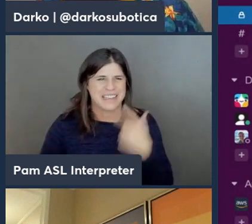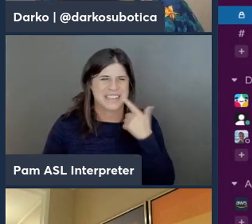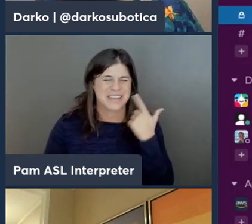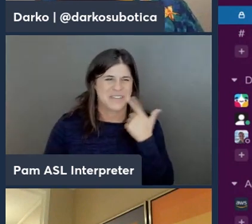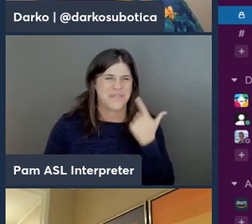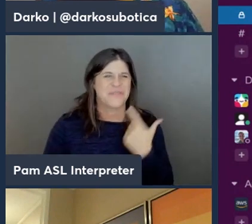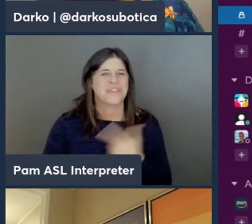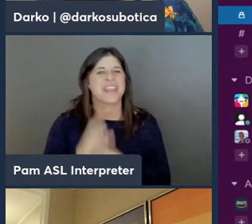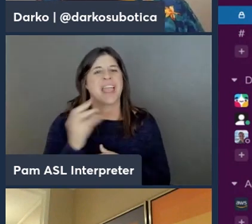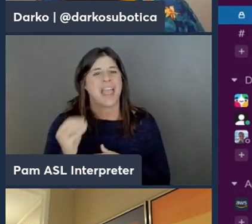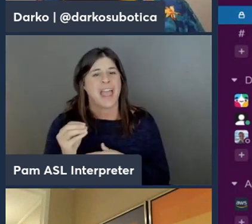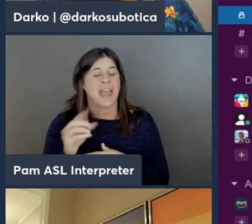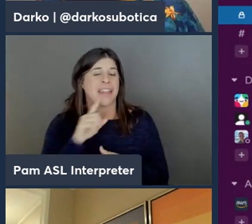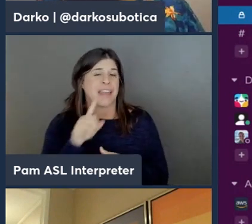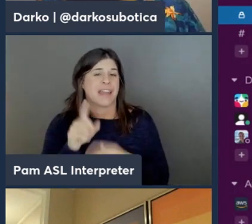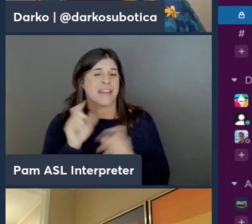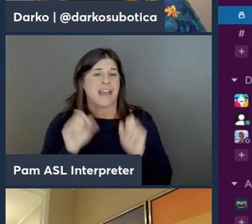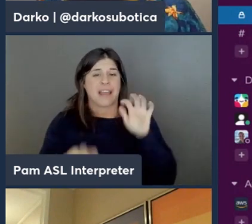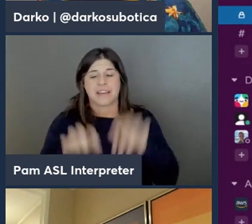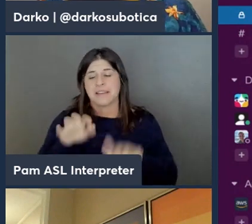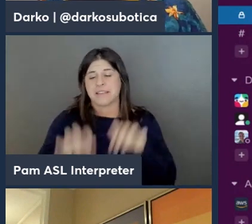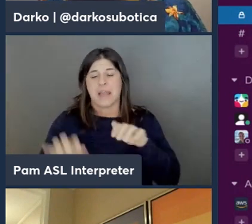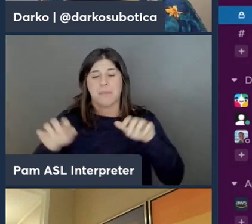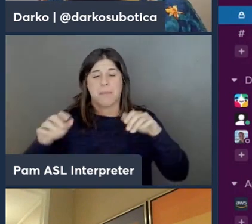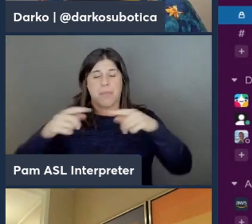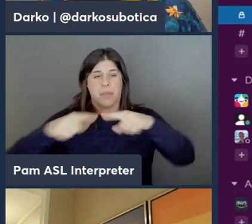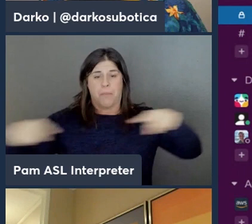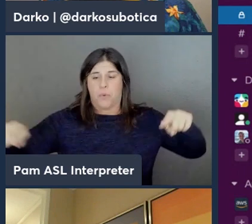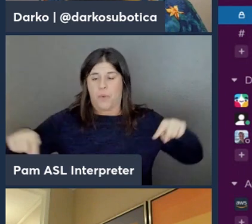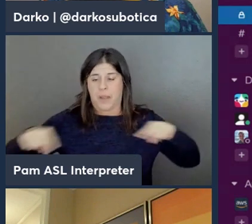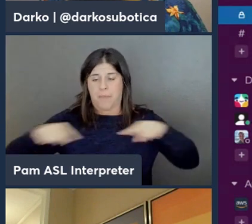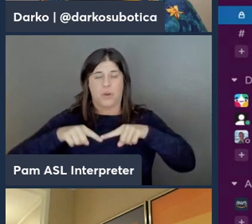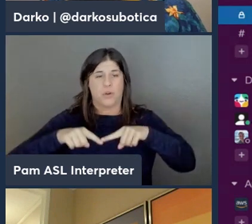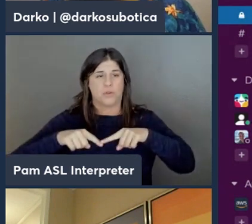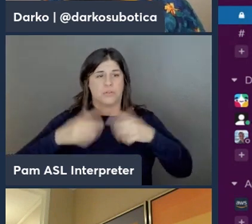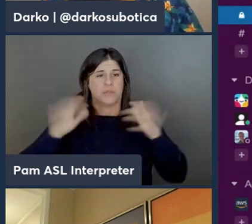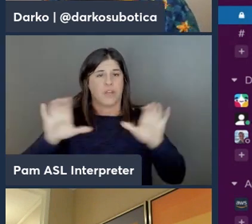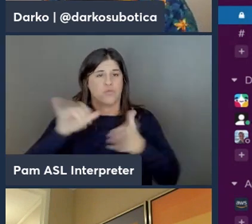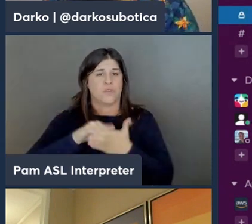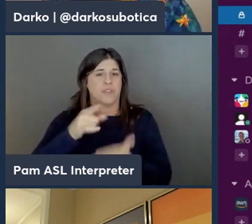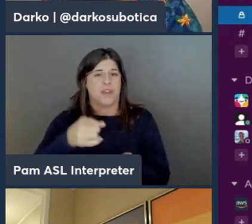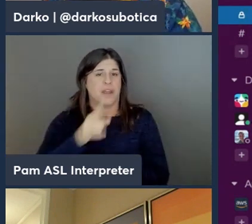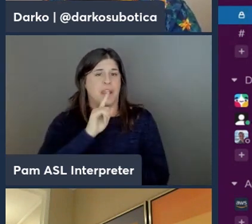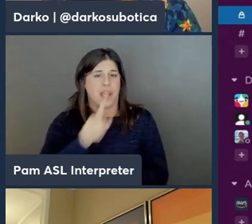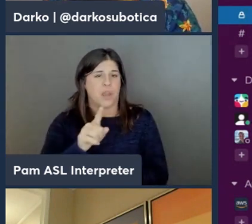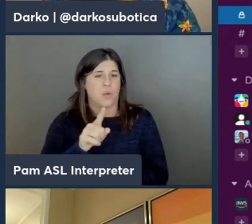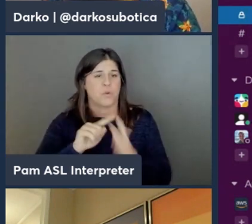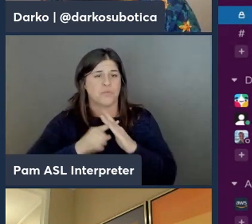and basically, I can type up parameters, and we are done. Basically, it's going to the process of